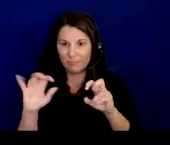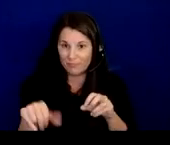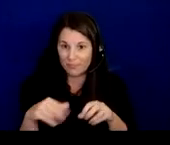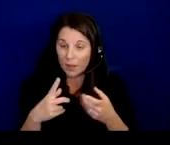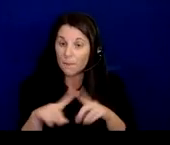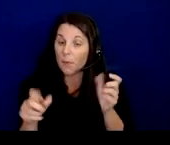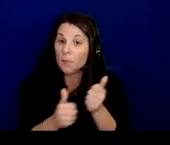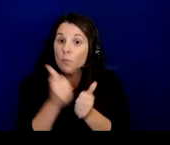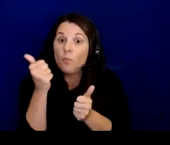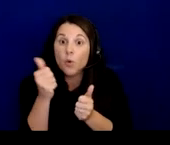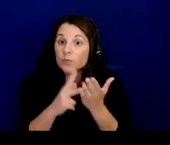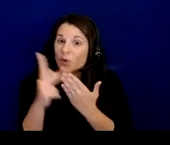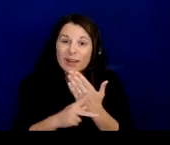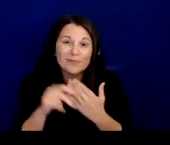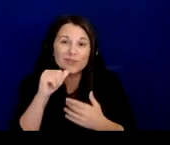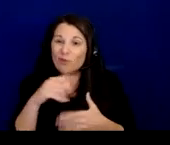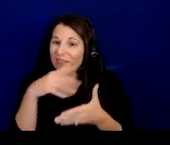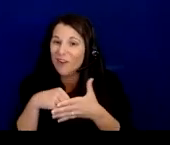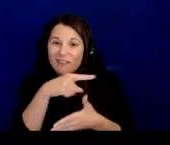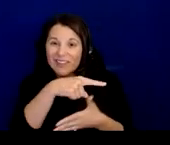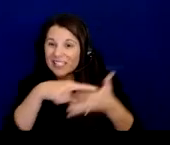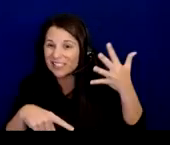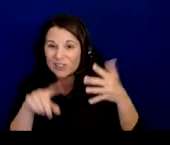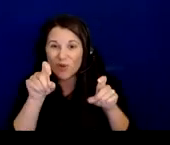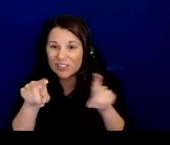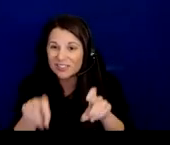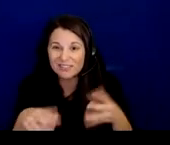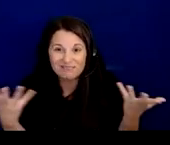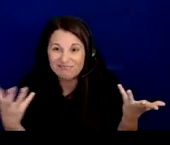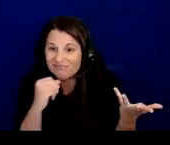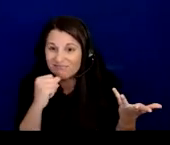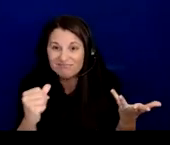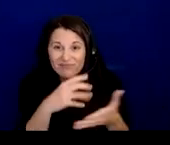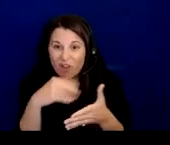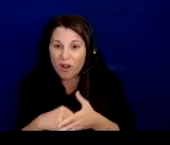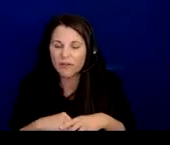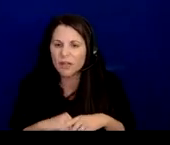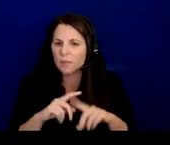as they do in the, you know, the RAMBLE program as well. I remember what it was called when I went there.